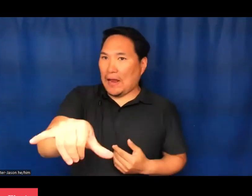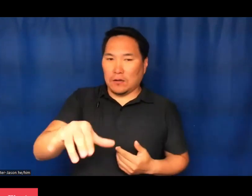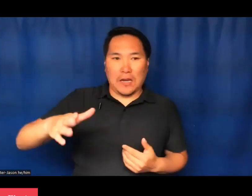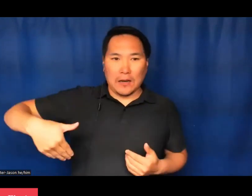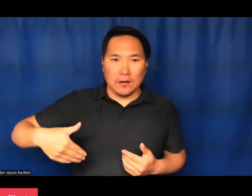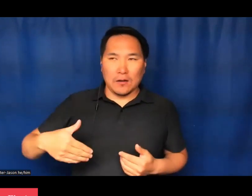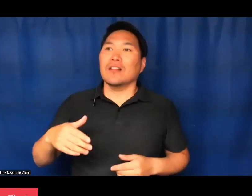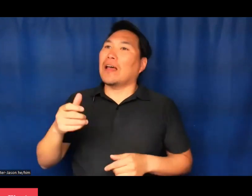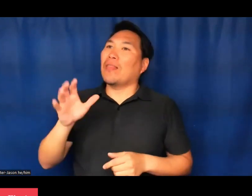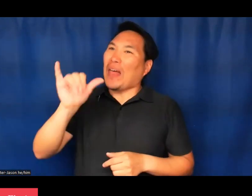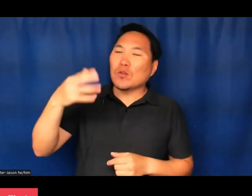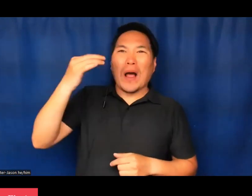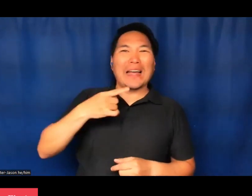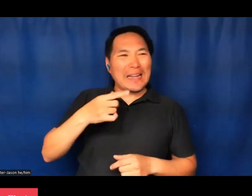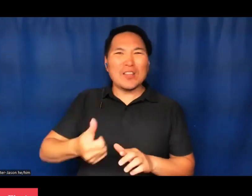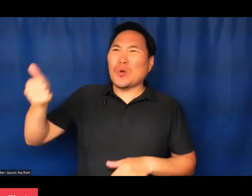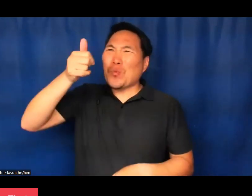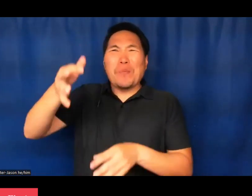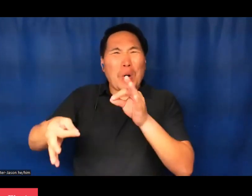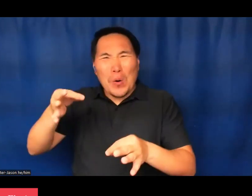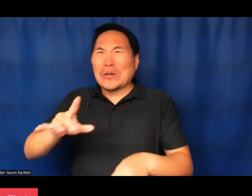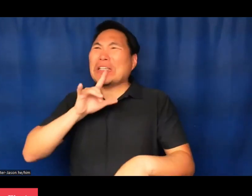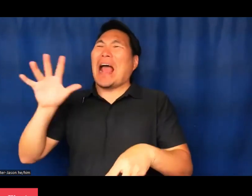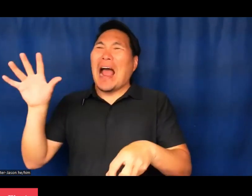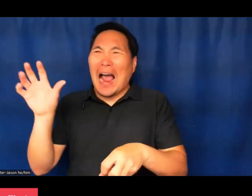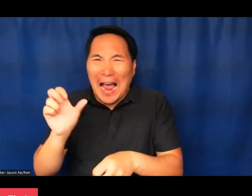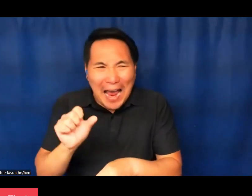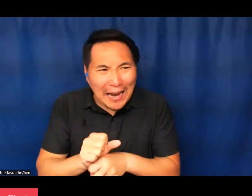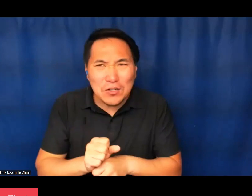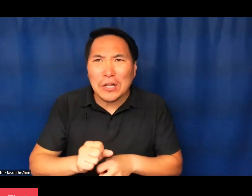ground and its rulings, but reaching out to cases to do this.